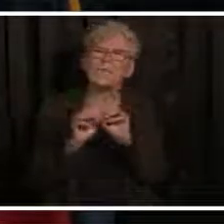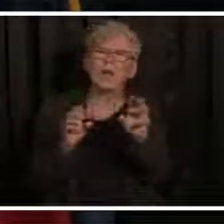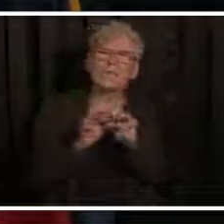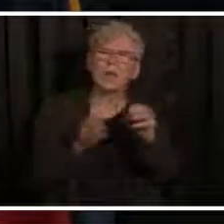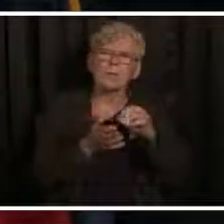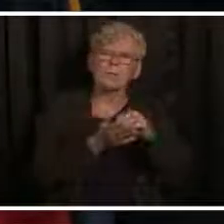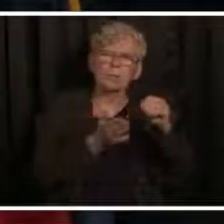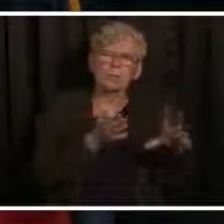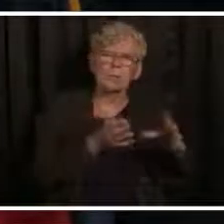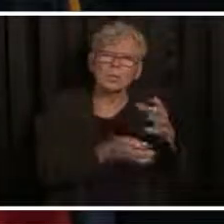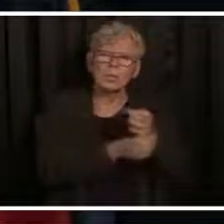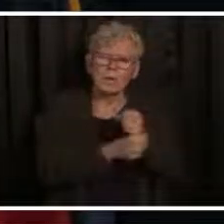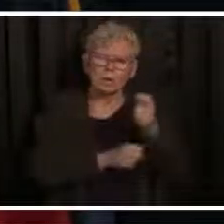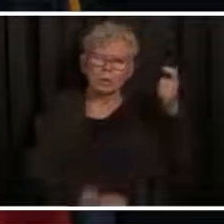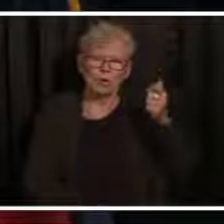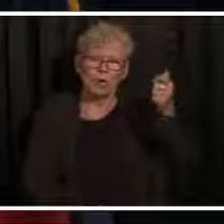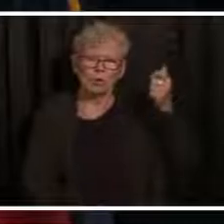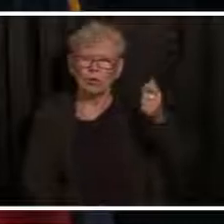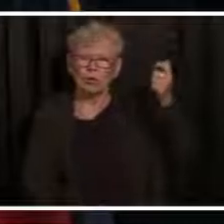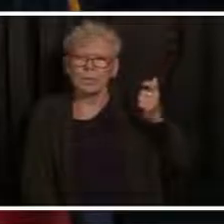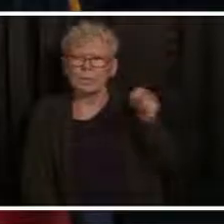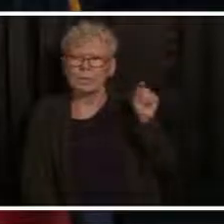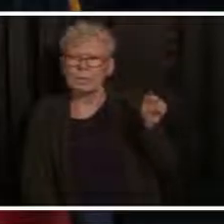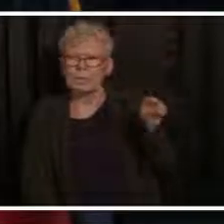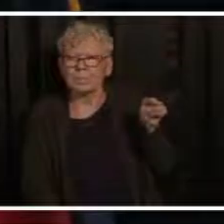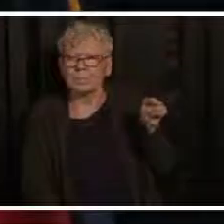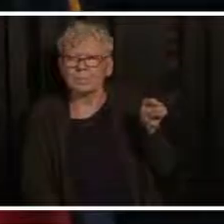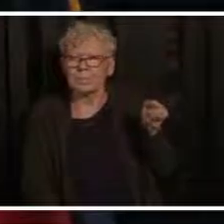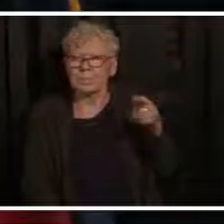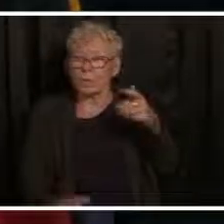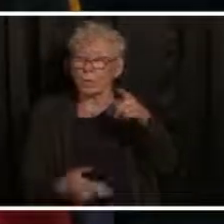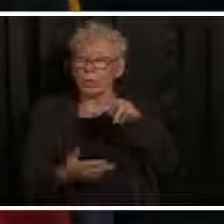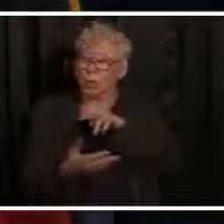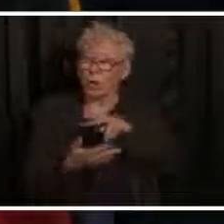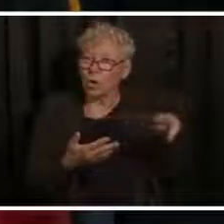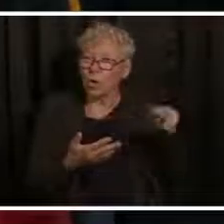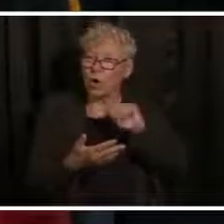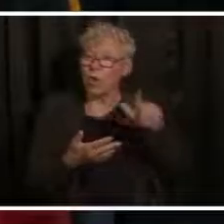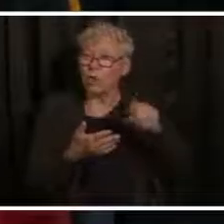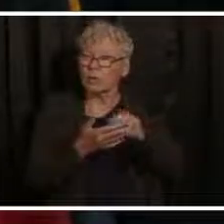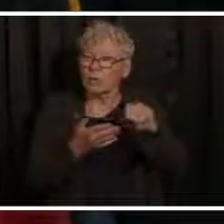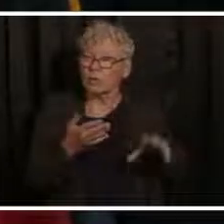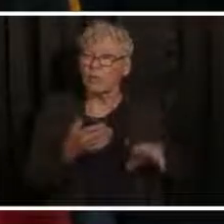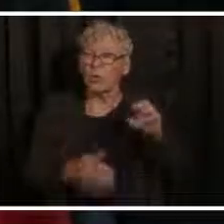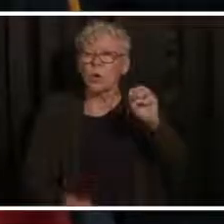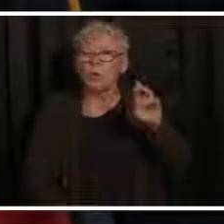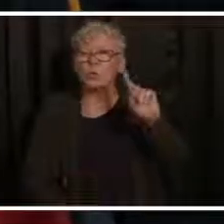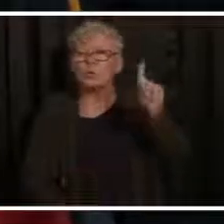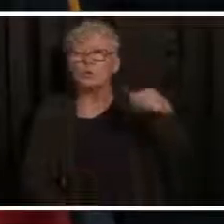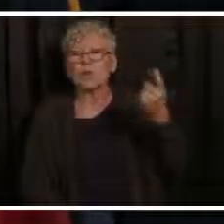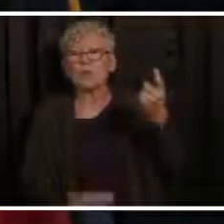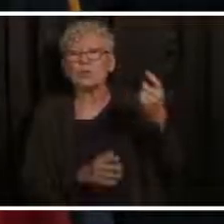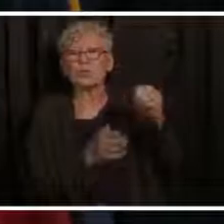to get the scholarships. Will you be looking at all students in your system or just the students who at this point